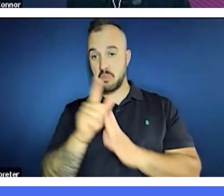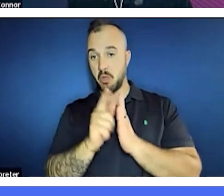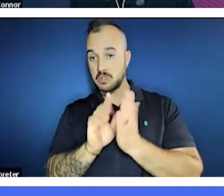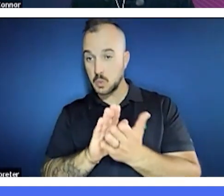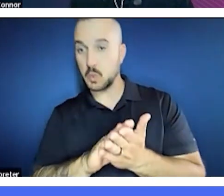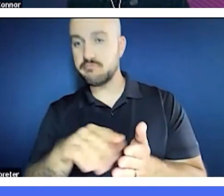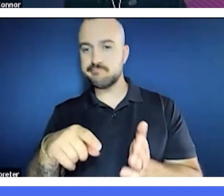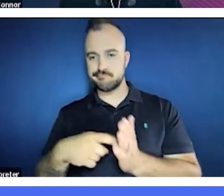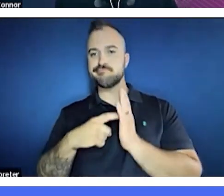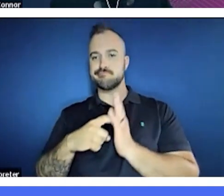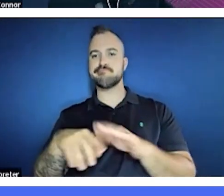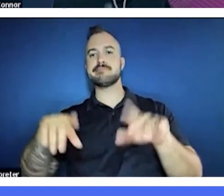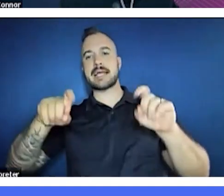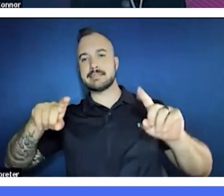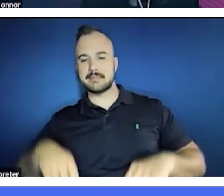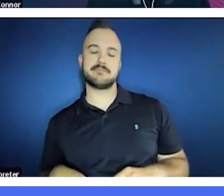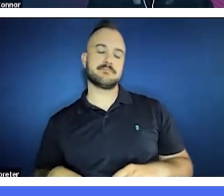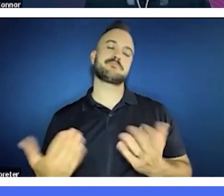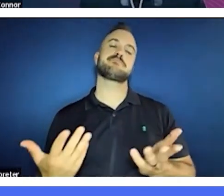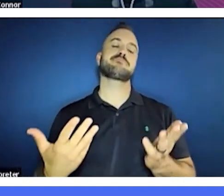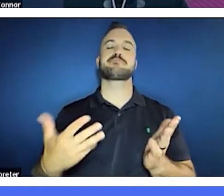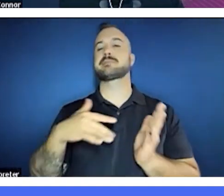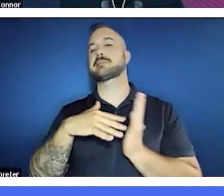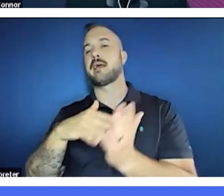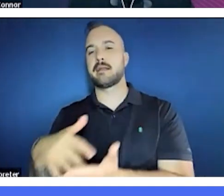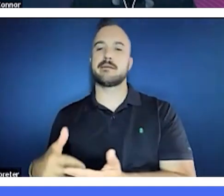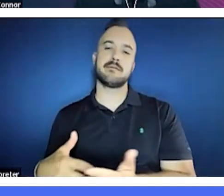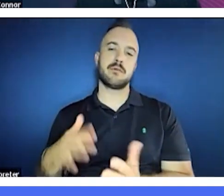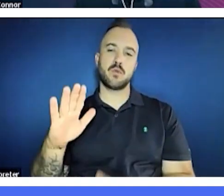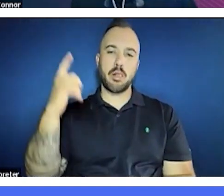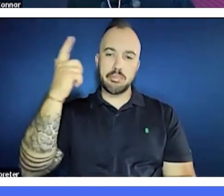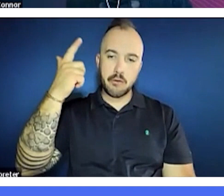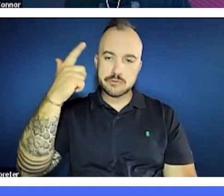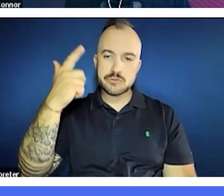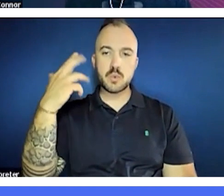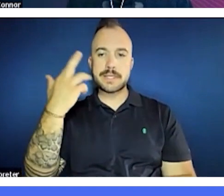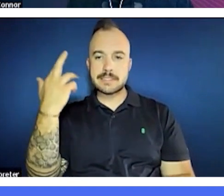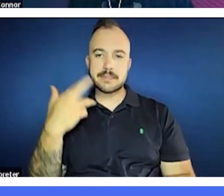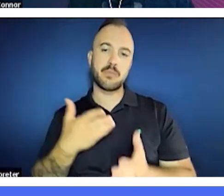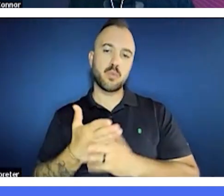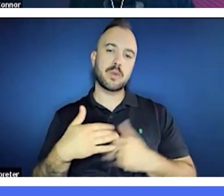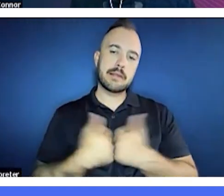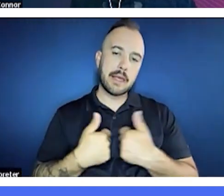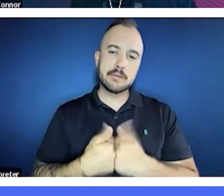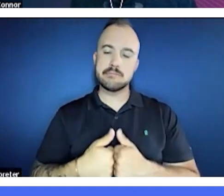And the test is studying things like your logical reasoning through games and puzzles and quizzes.